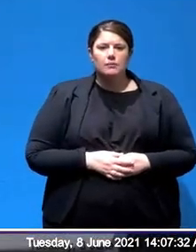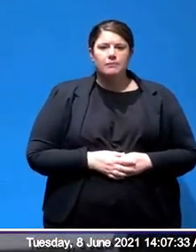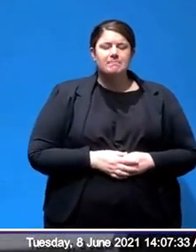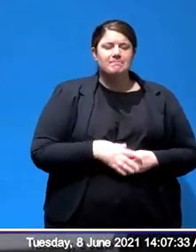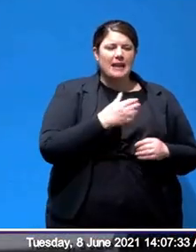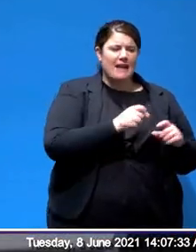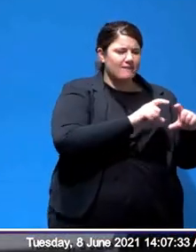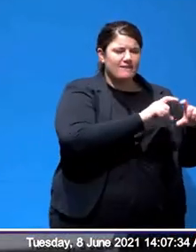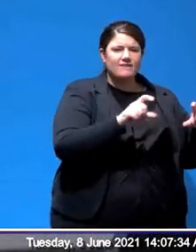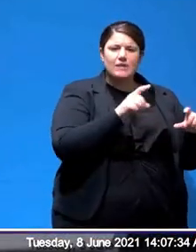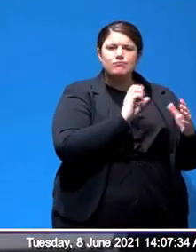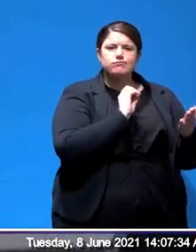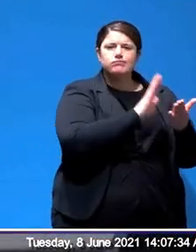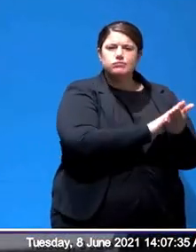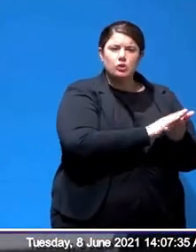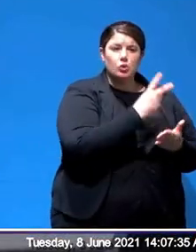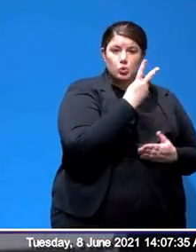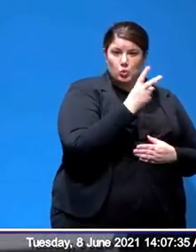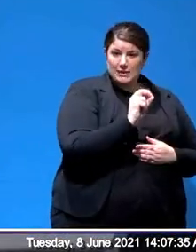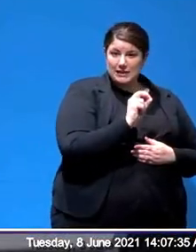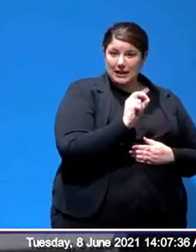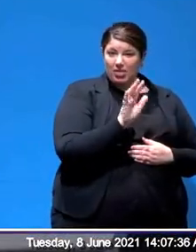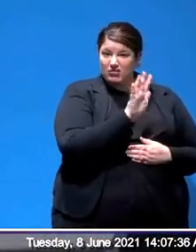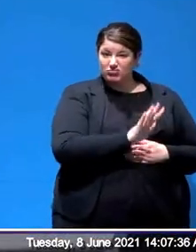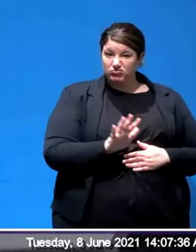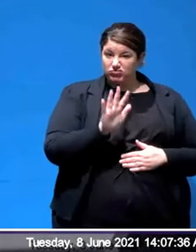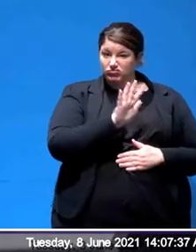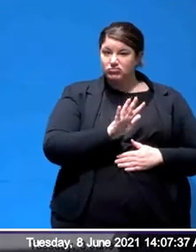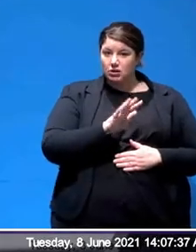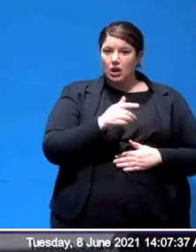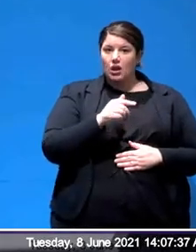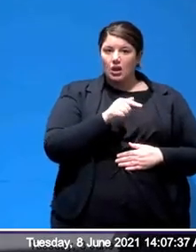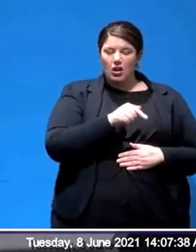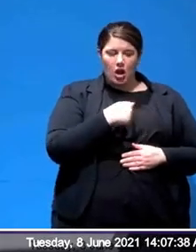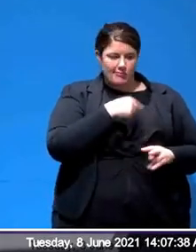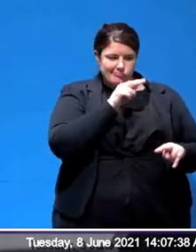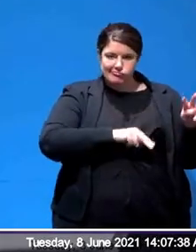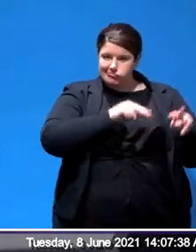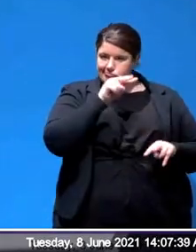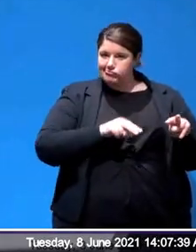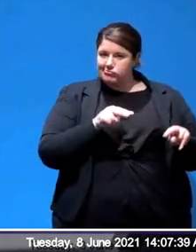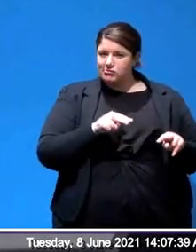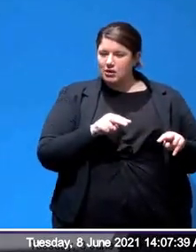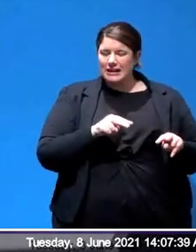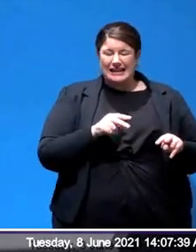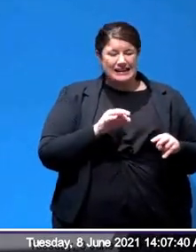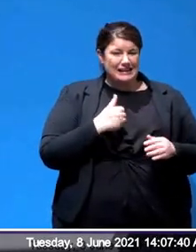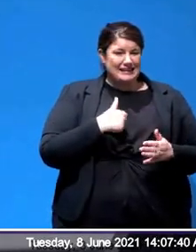my --- I think it was the 20th I was able to review it. I'm not sure of the date.